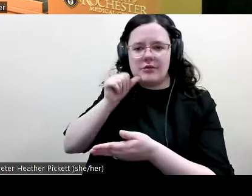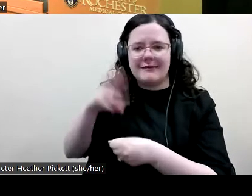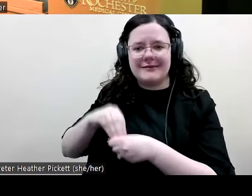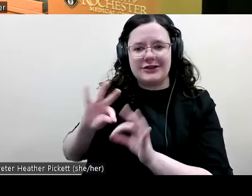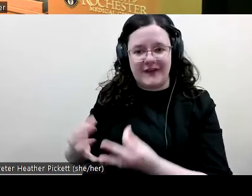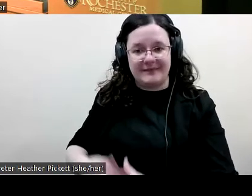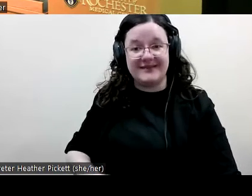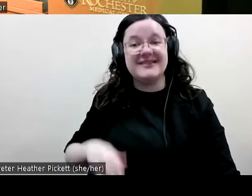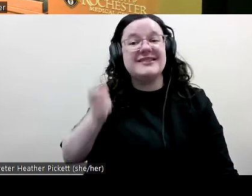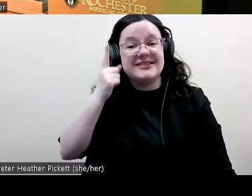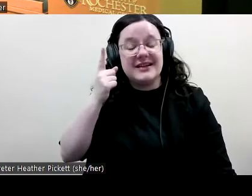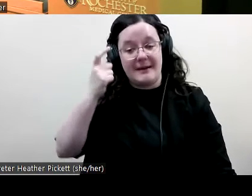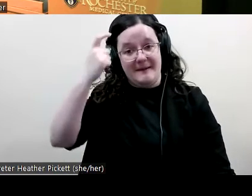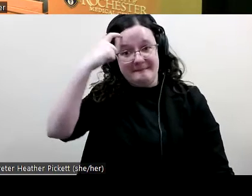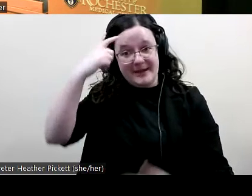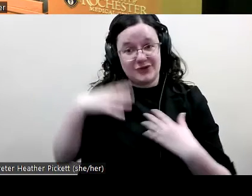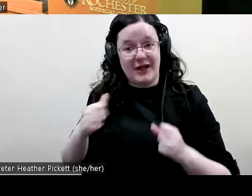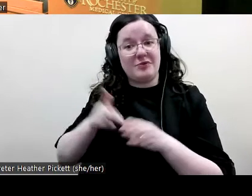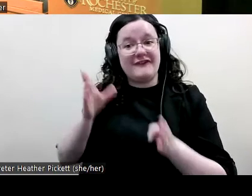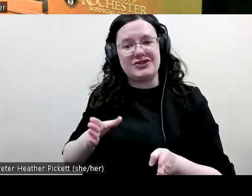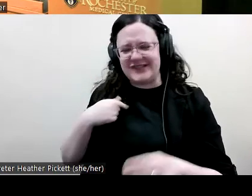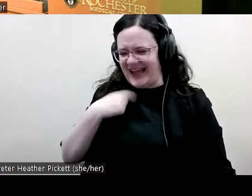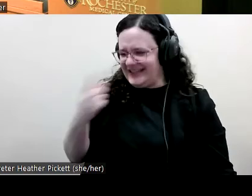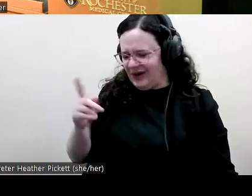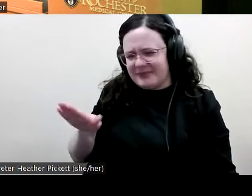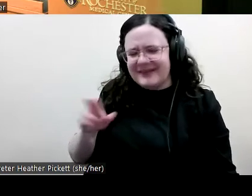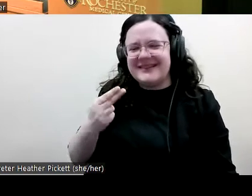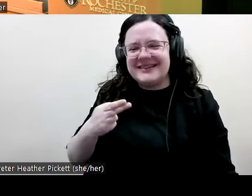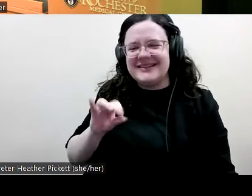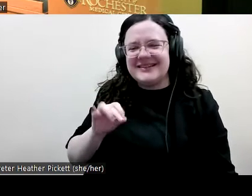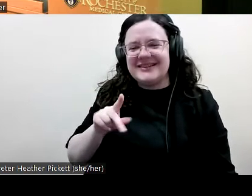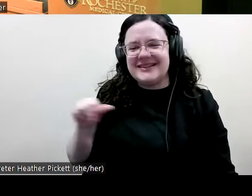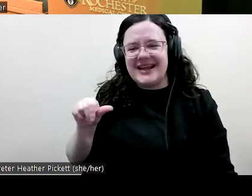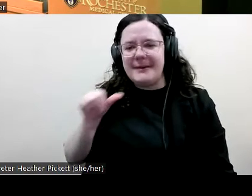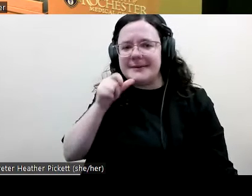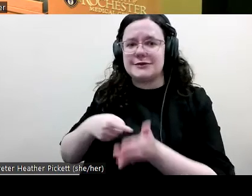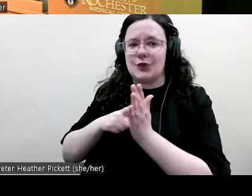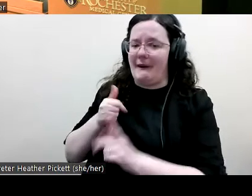be stupid um people you know need to have someone there when they're discharged from the hospital or